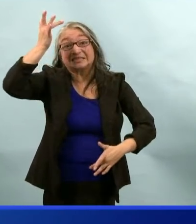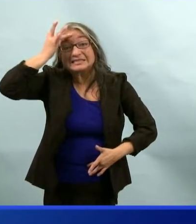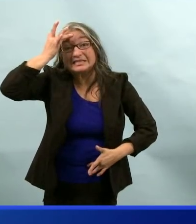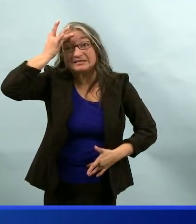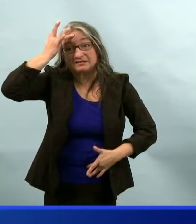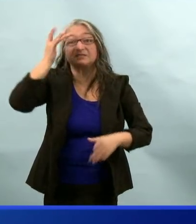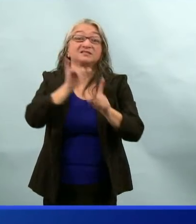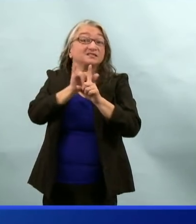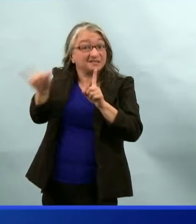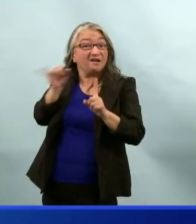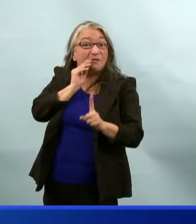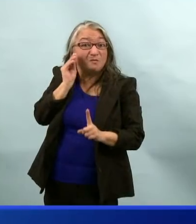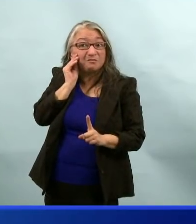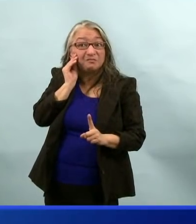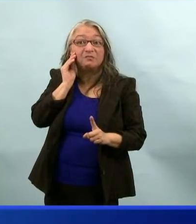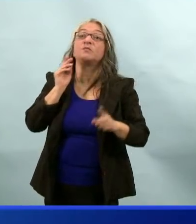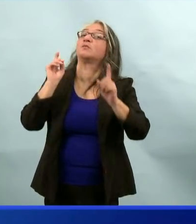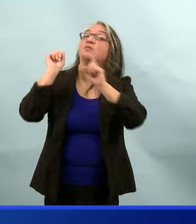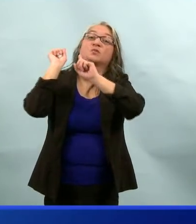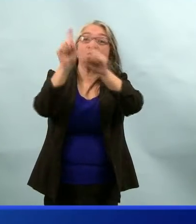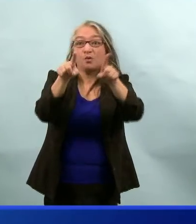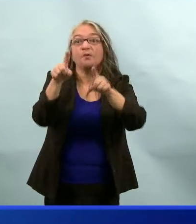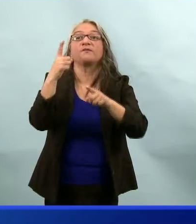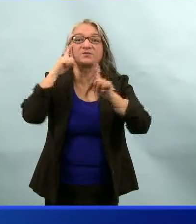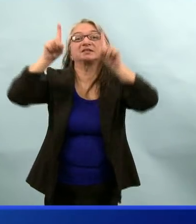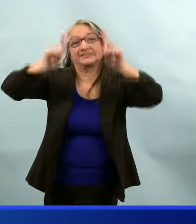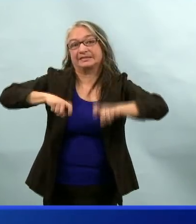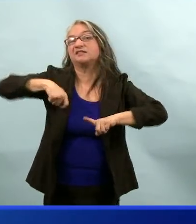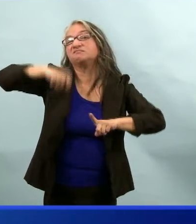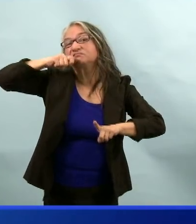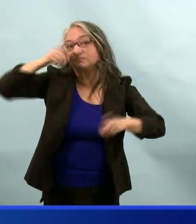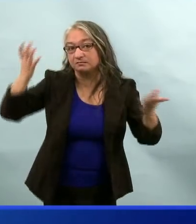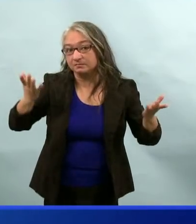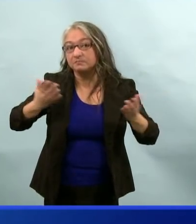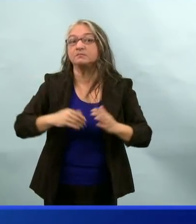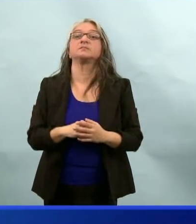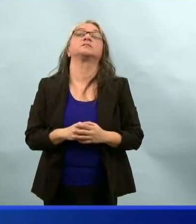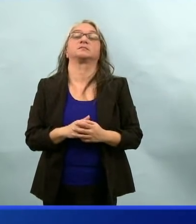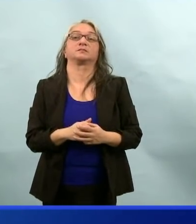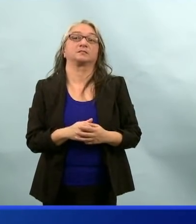result and outside of that when you are getting together with others when whichever environment is